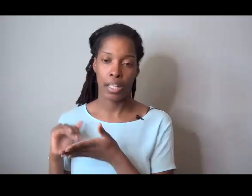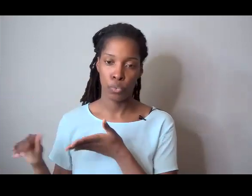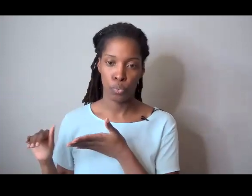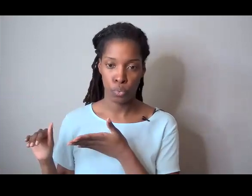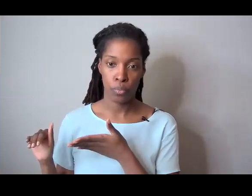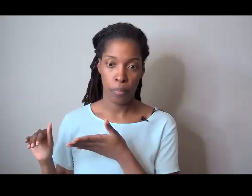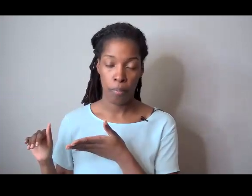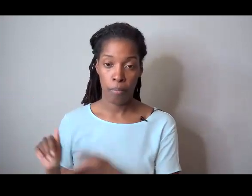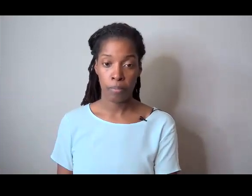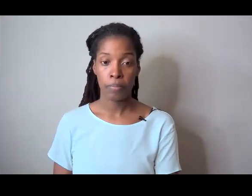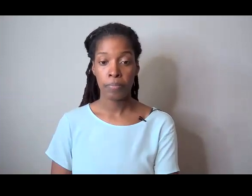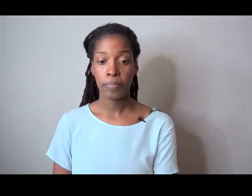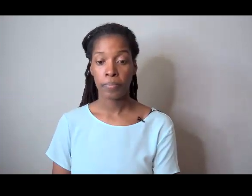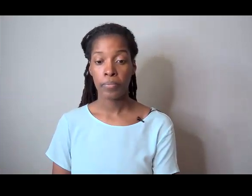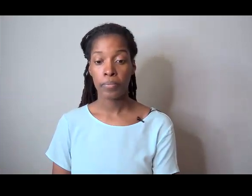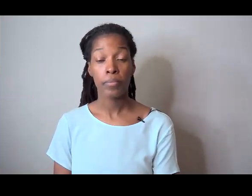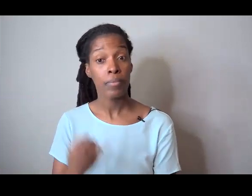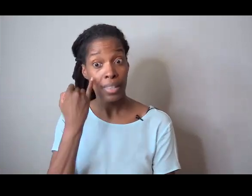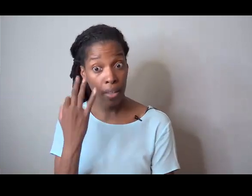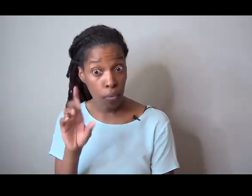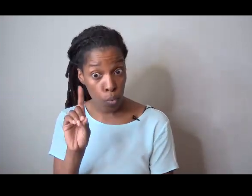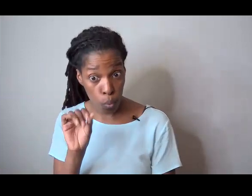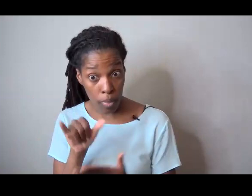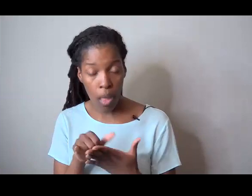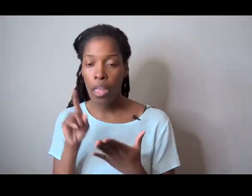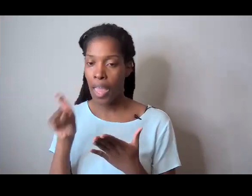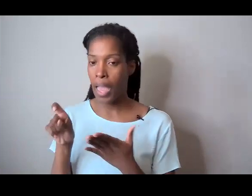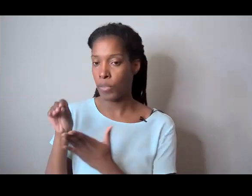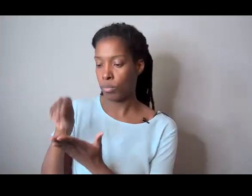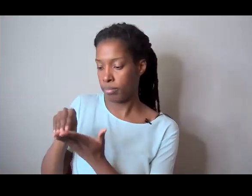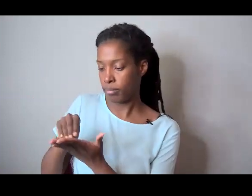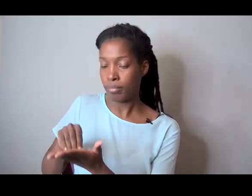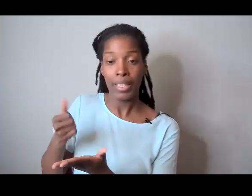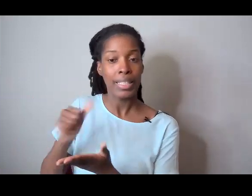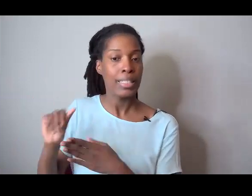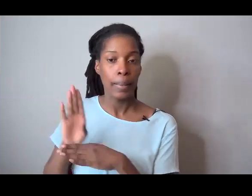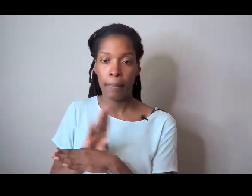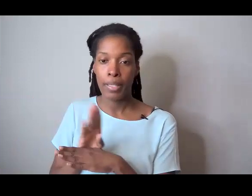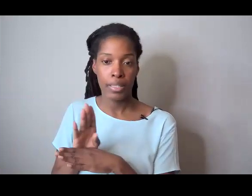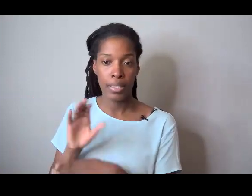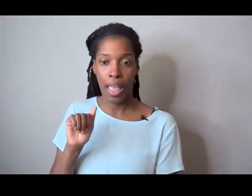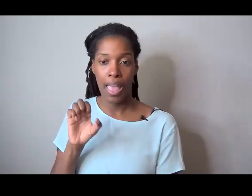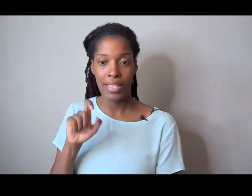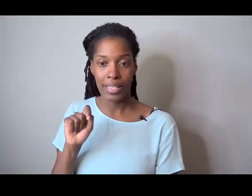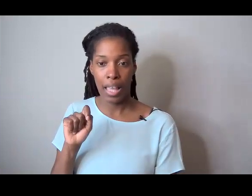You do want to make a list of any business assets you have including a description of how they're